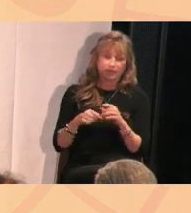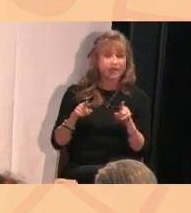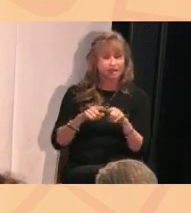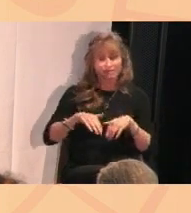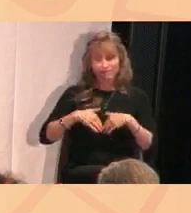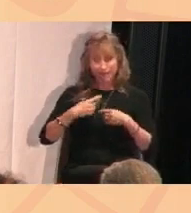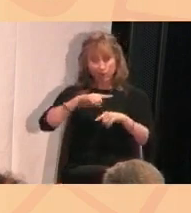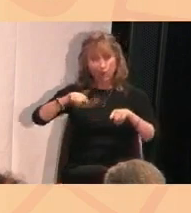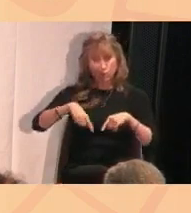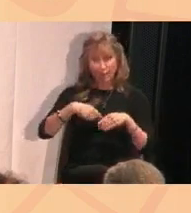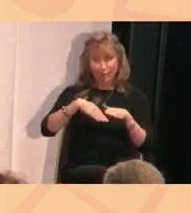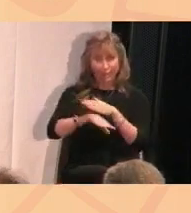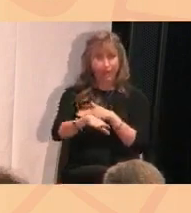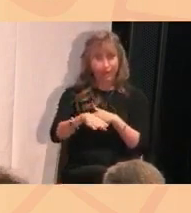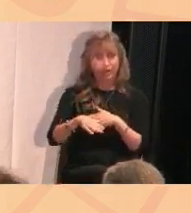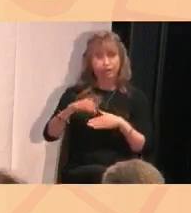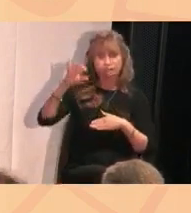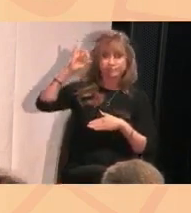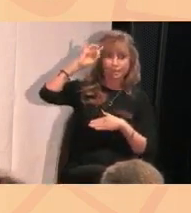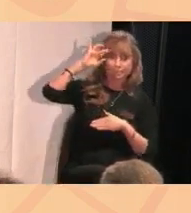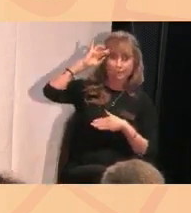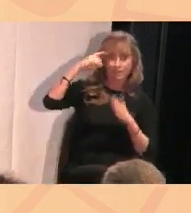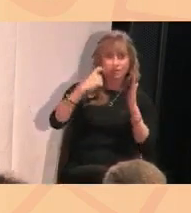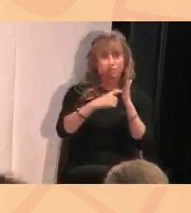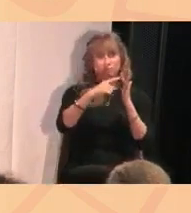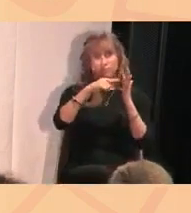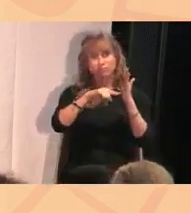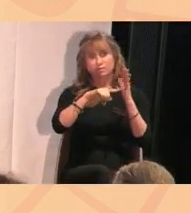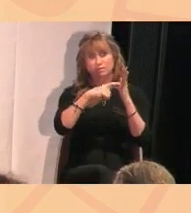in the last 20 years is just mind-boggling.